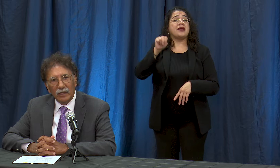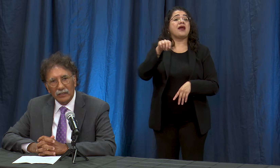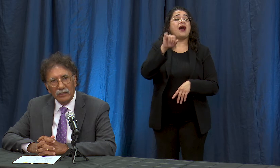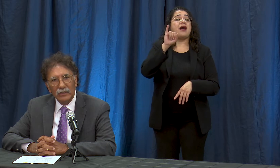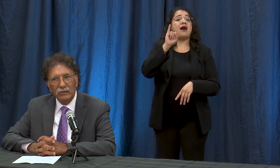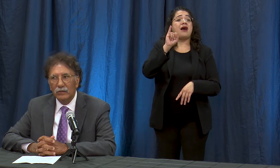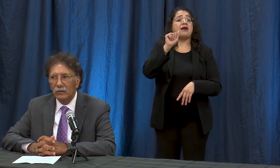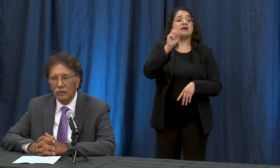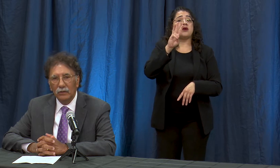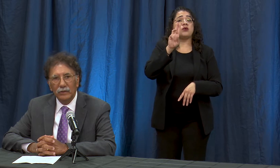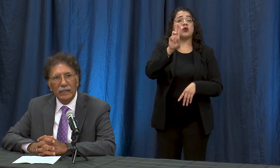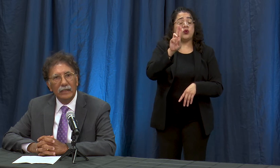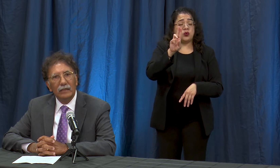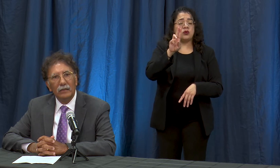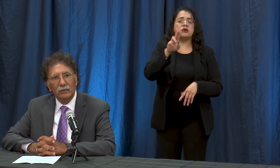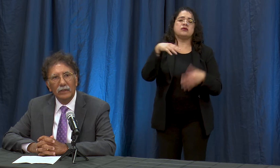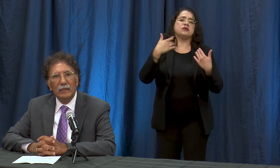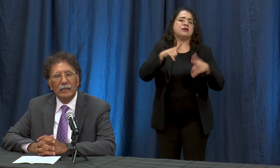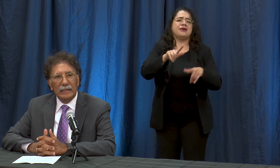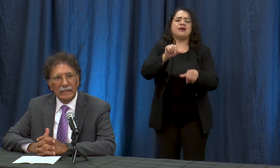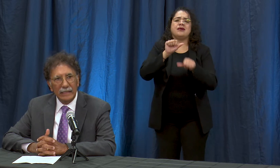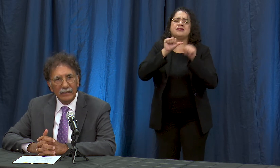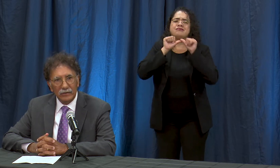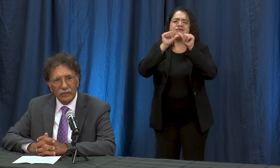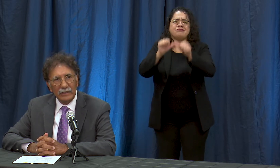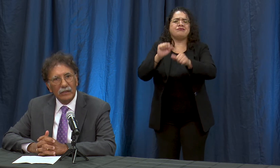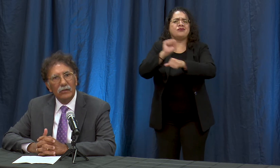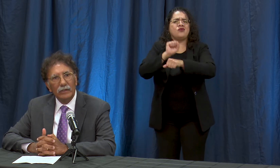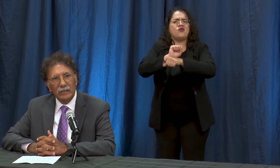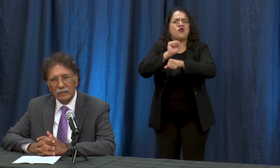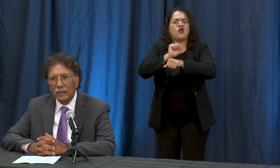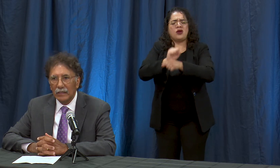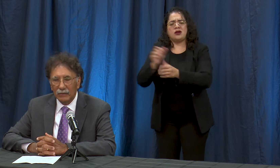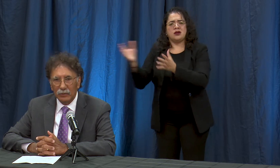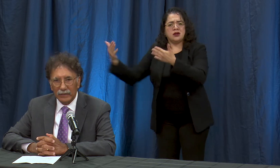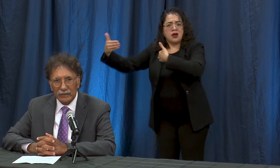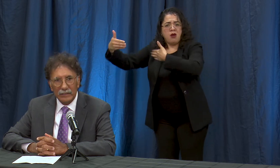docks continue to load and unload containers that go to this complex, the